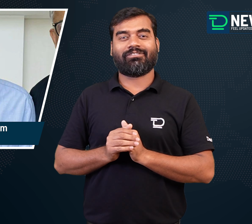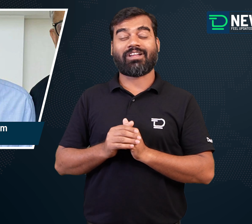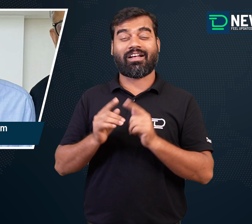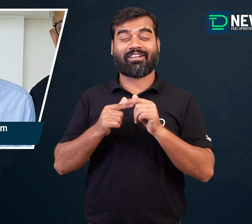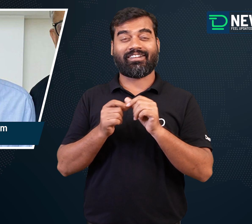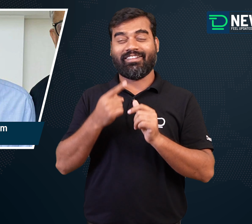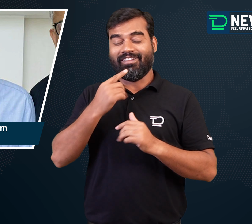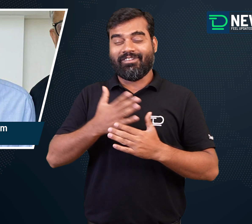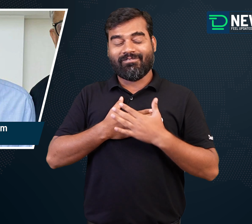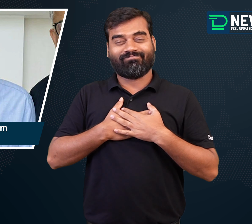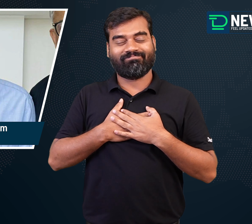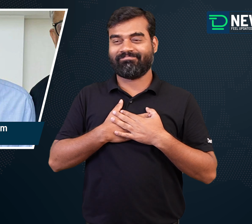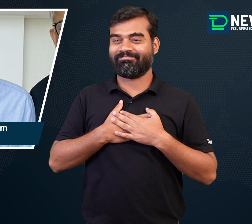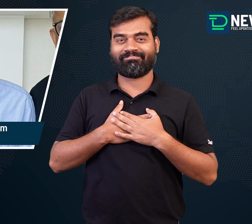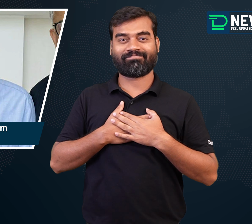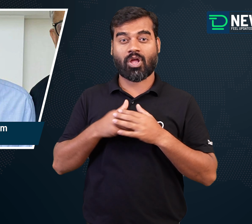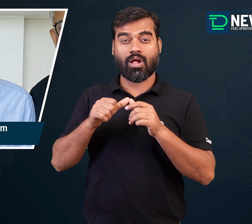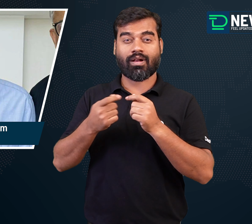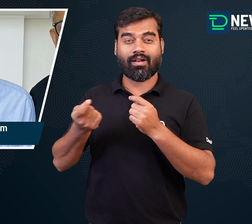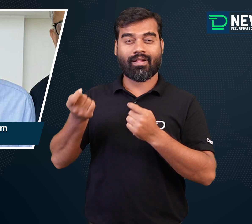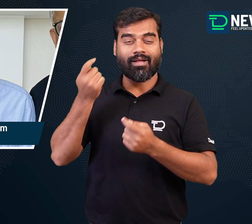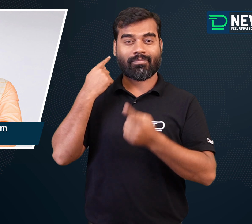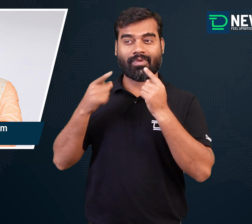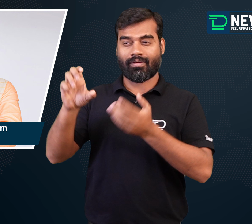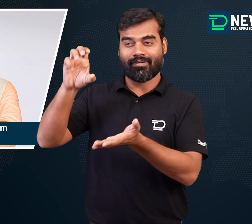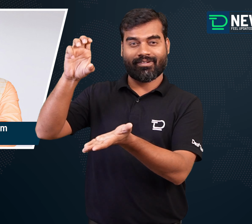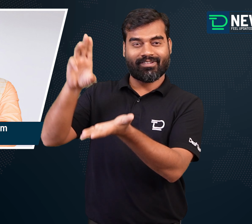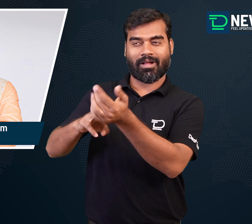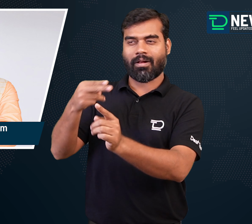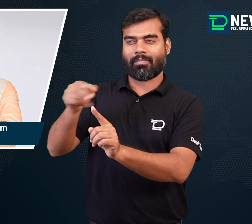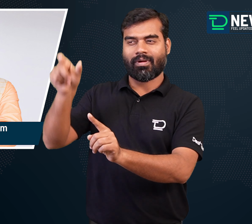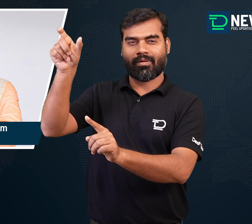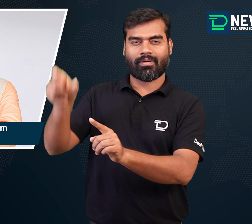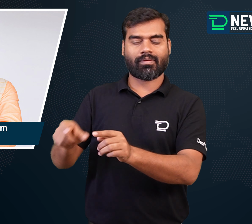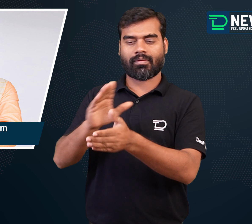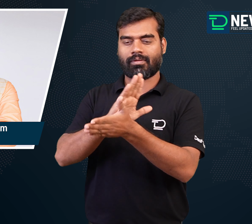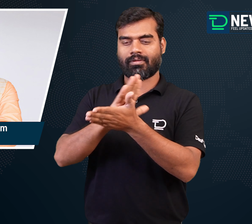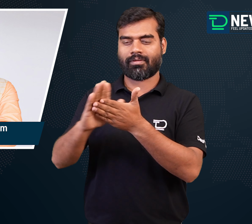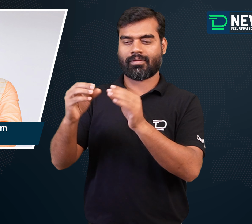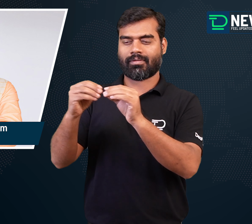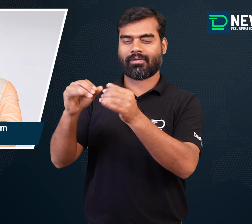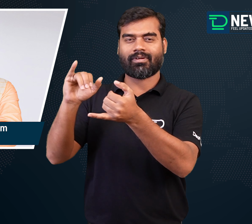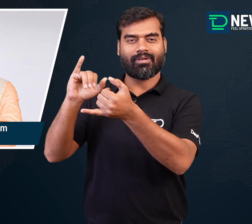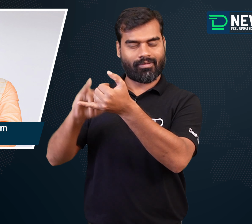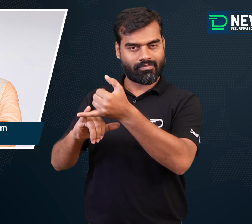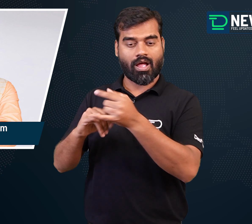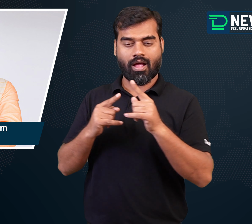He wishes to thank the Chief Minister of Assam, Mr. Himanta Biswa Sarma,